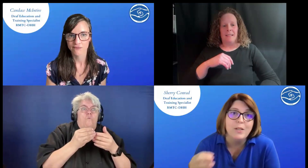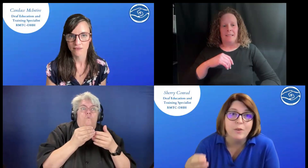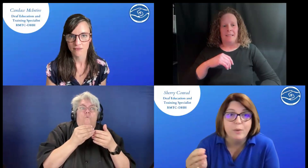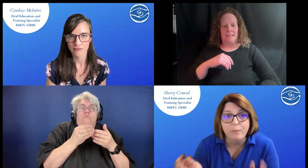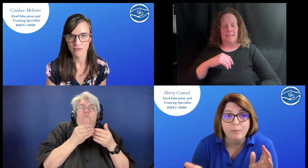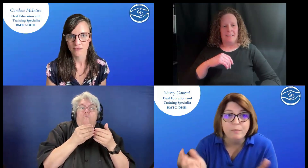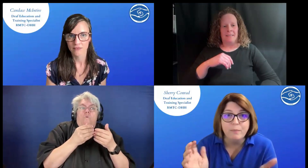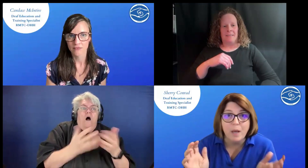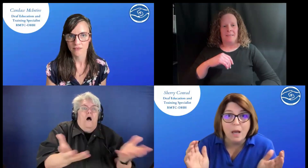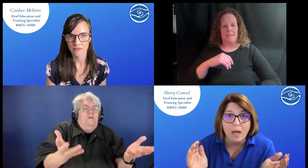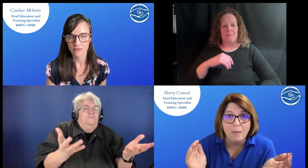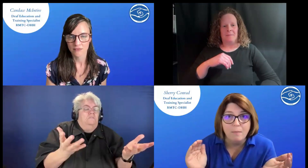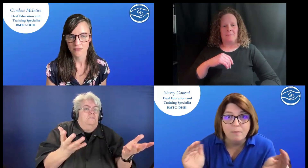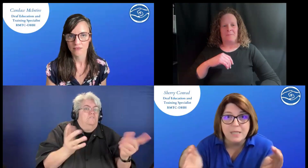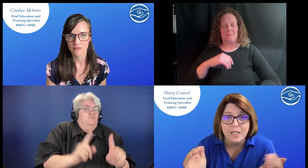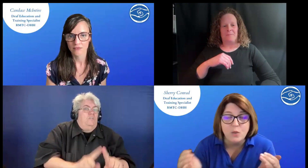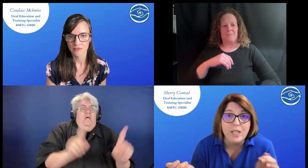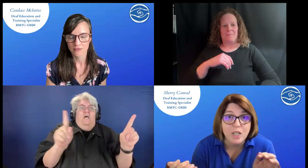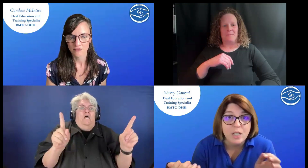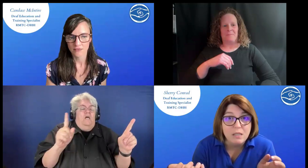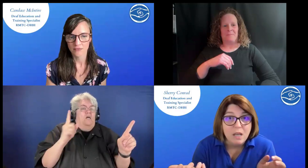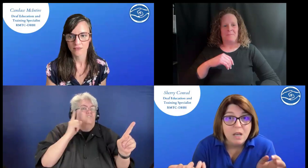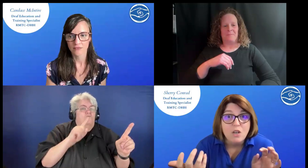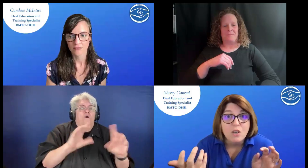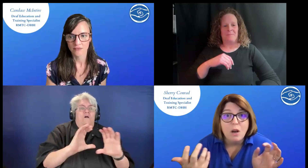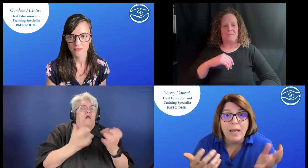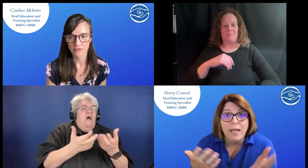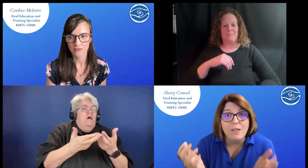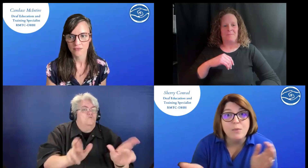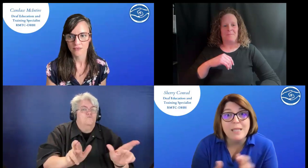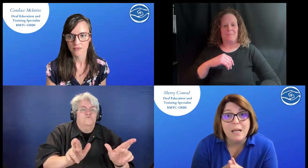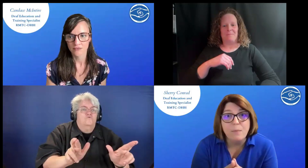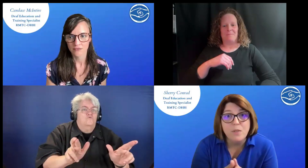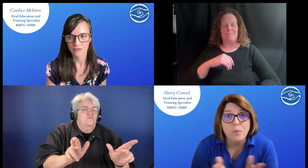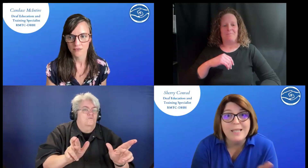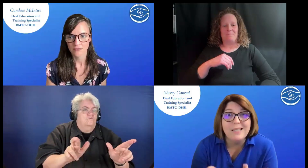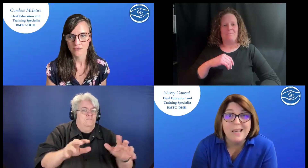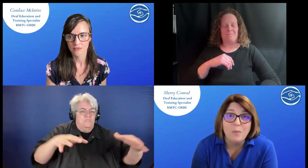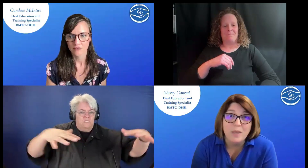classroom situations in classroom setup do we see